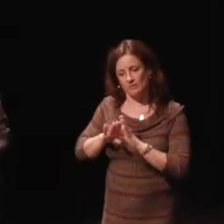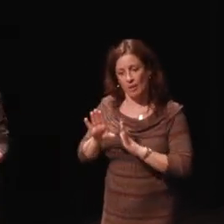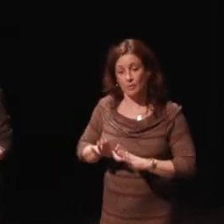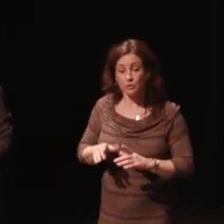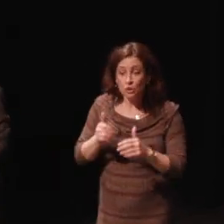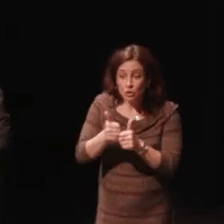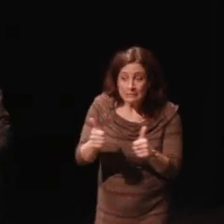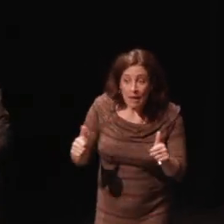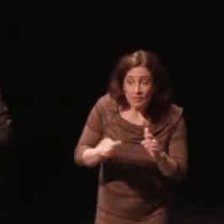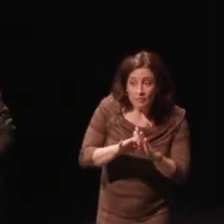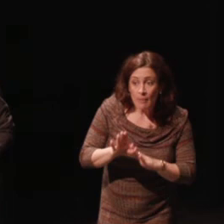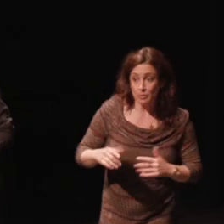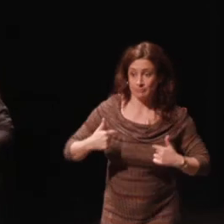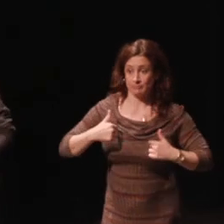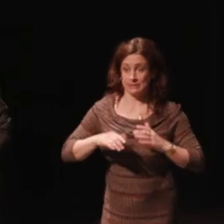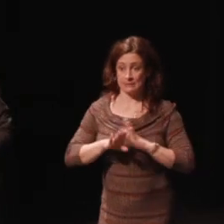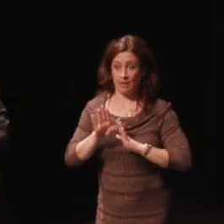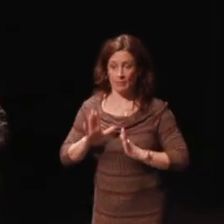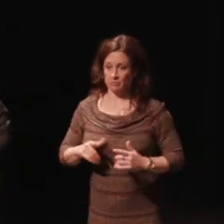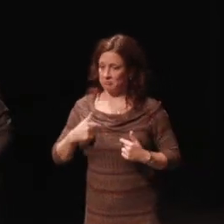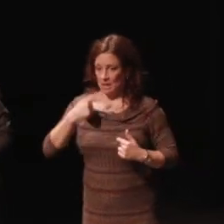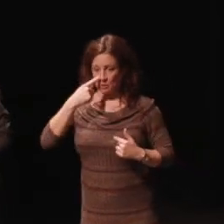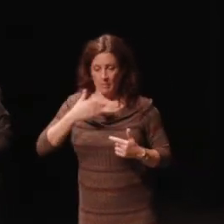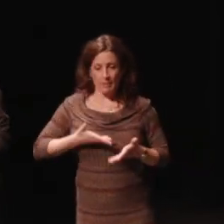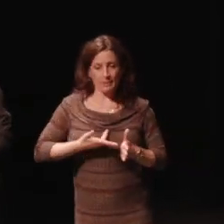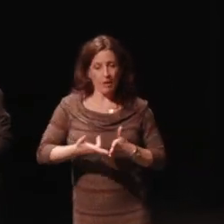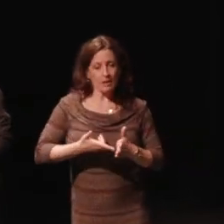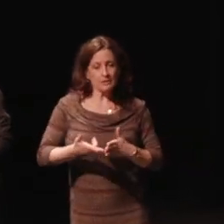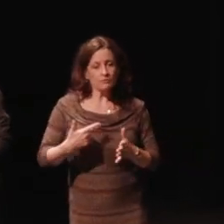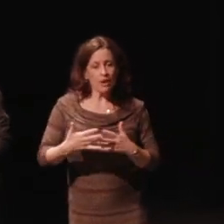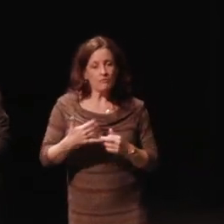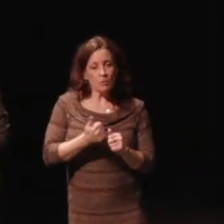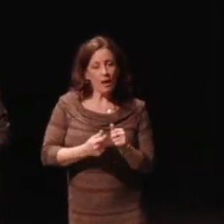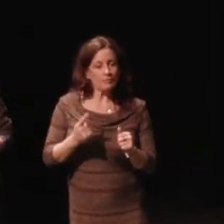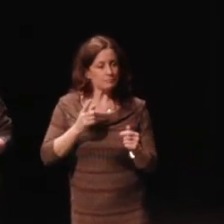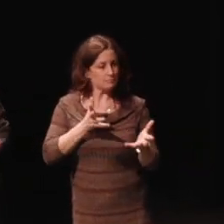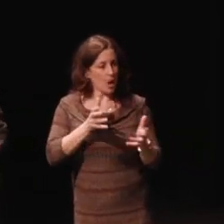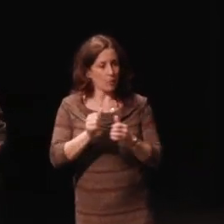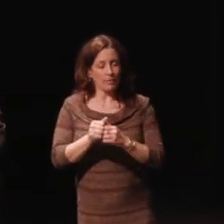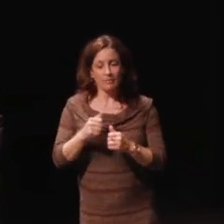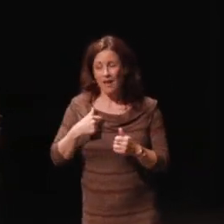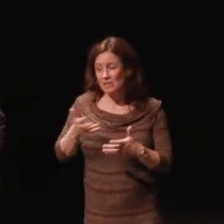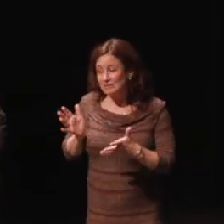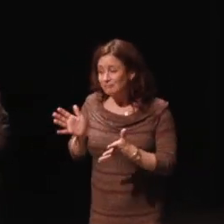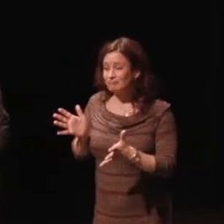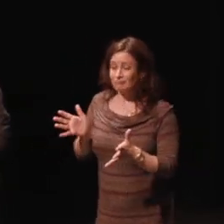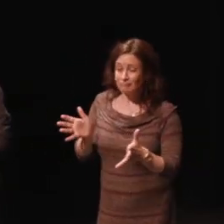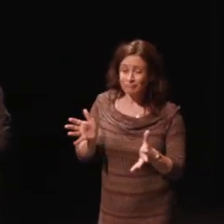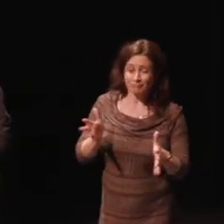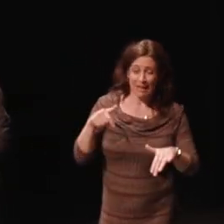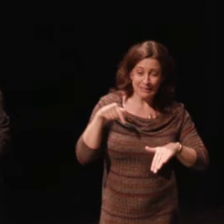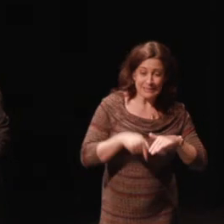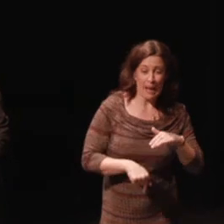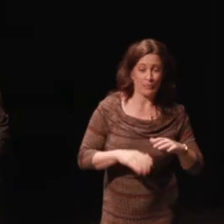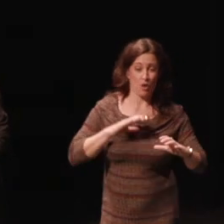I don't mind being upfront and honest with everyone I speak to. I've had several in-depth conversations with players providing feedback,